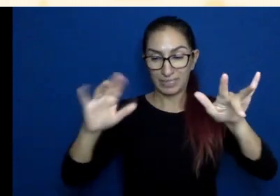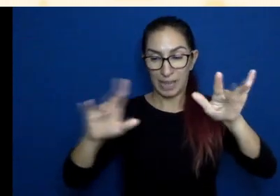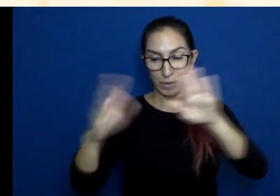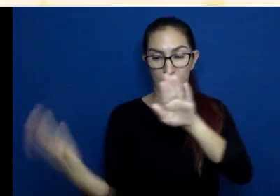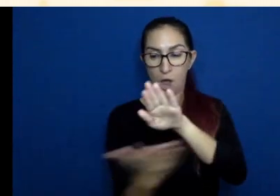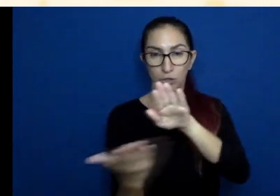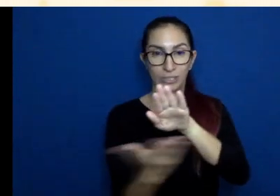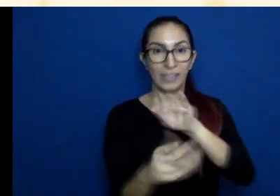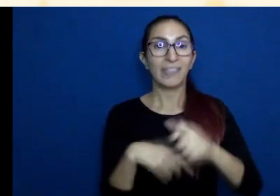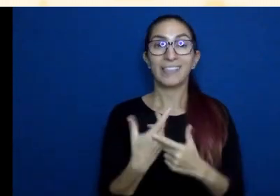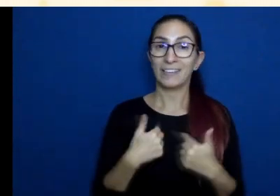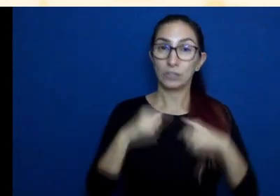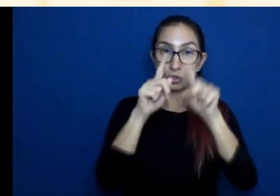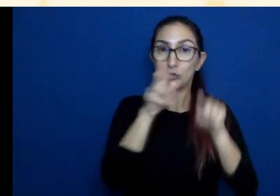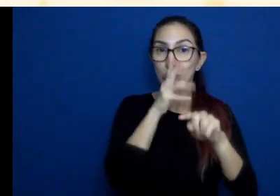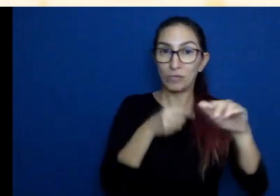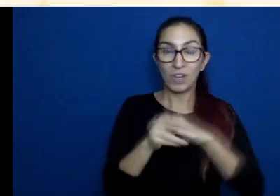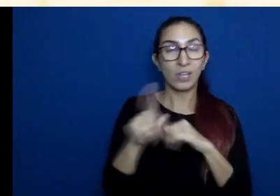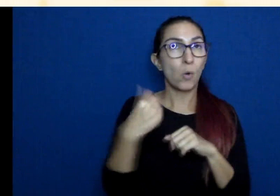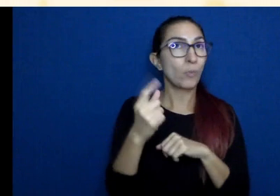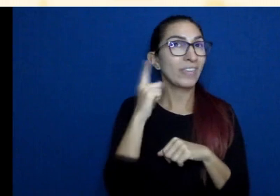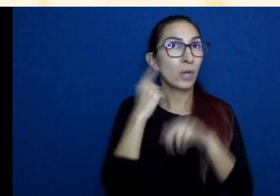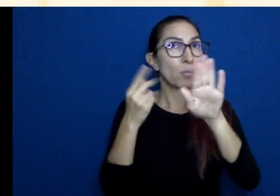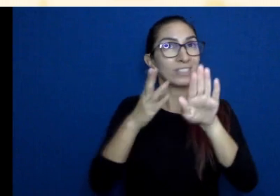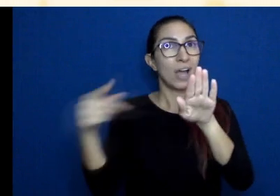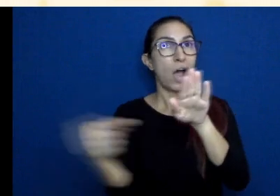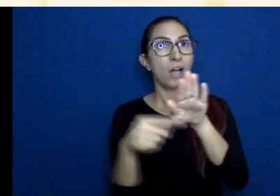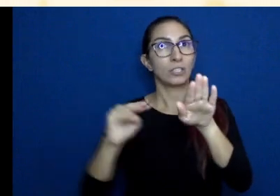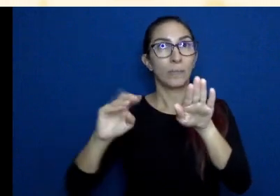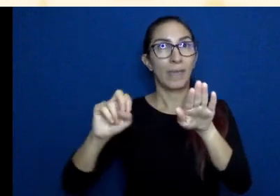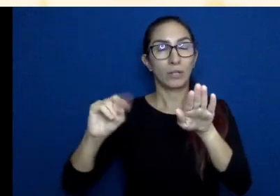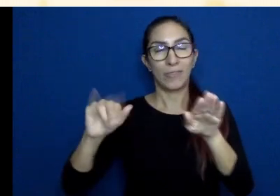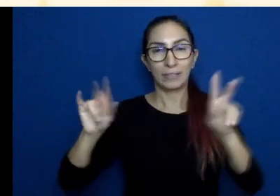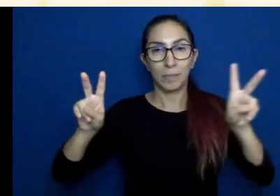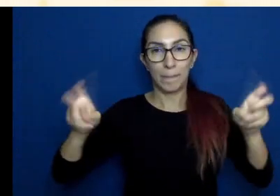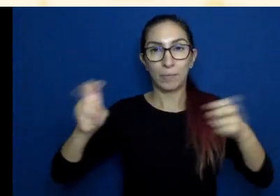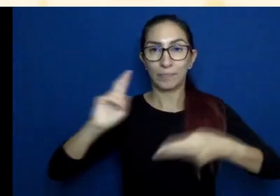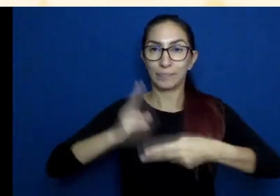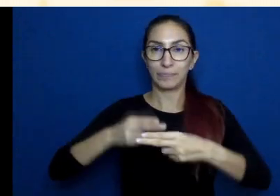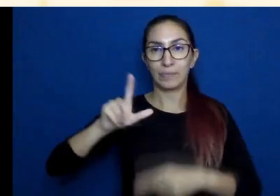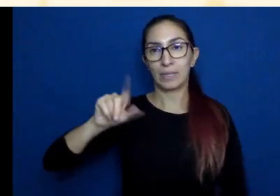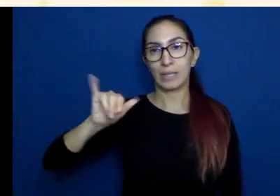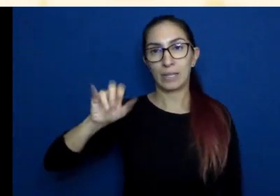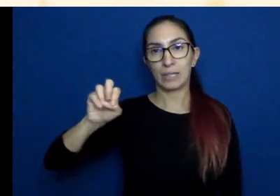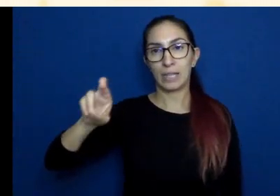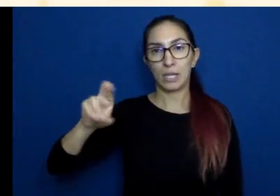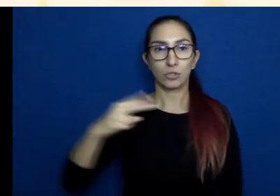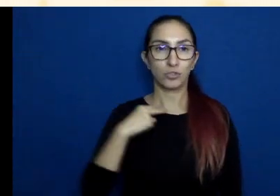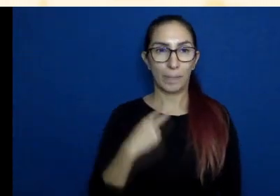on the page underneath the menu. If you're a screen-reader user, you can only hear the content underneath the menu. So that's a layer trap.